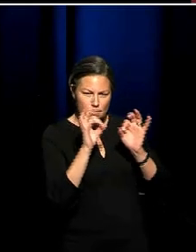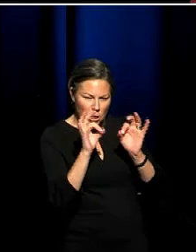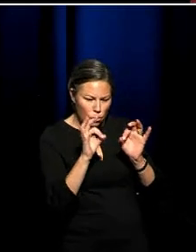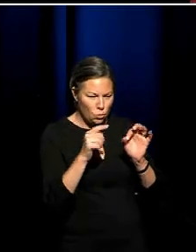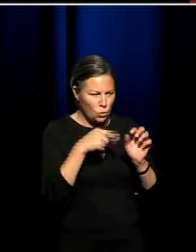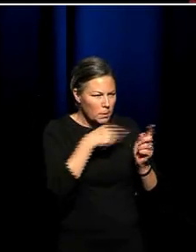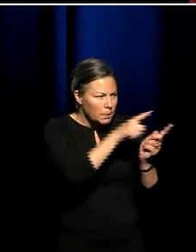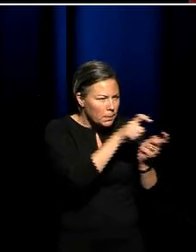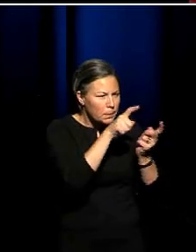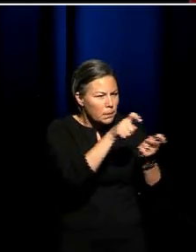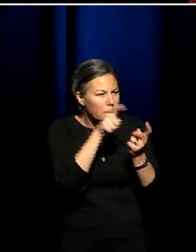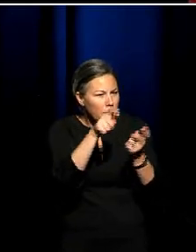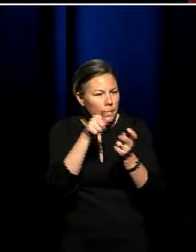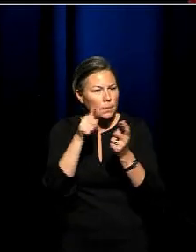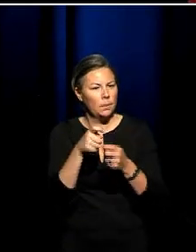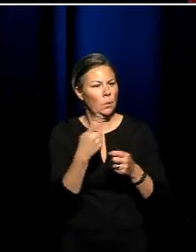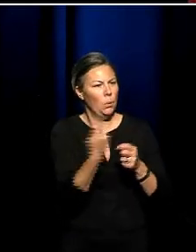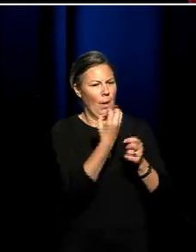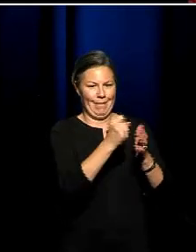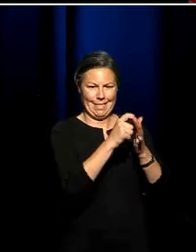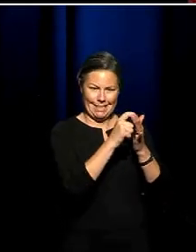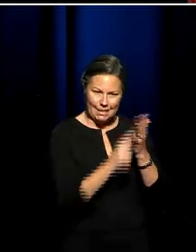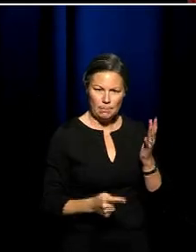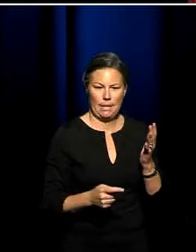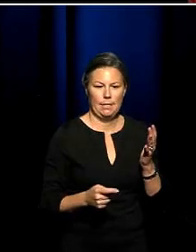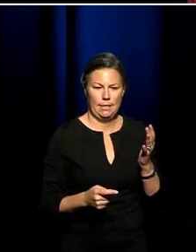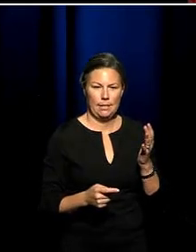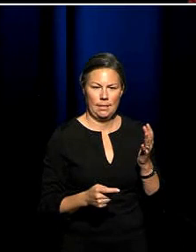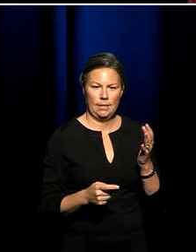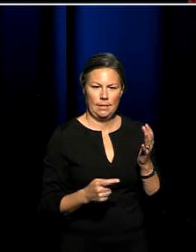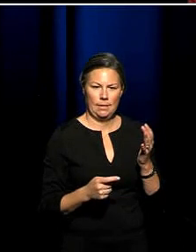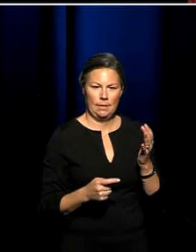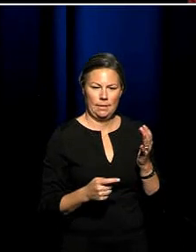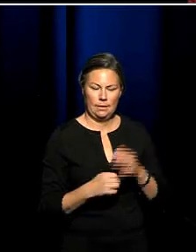Employment Register and is open to candidates with disability. Consistent